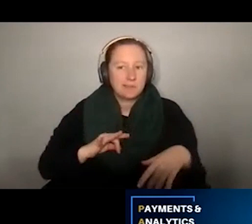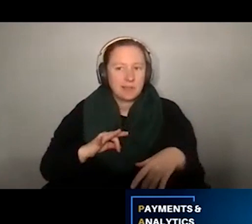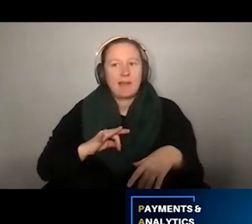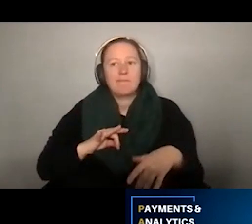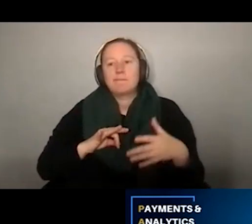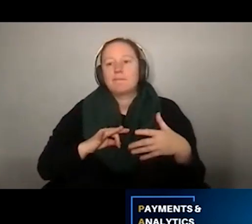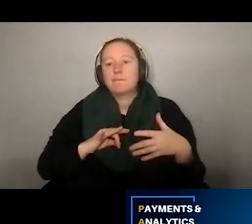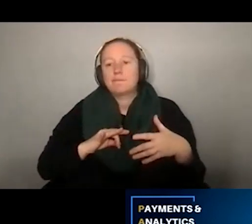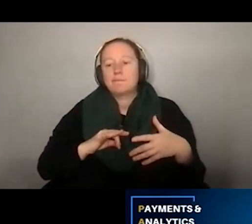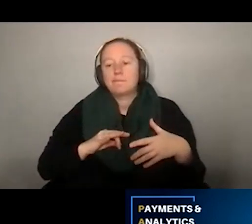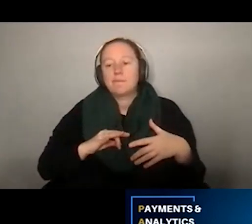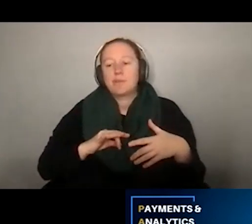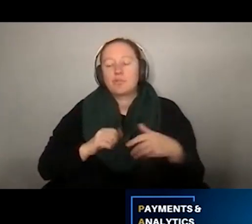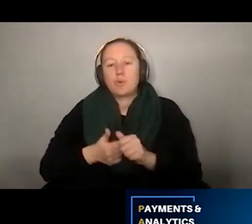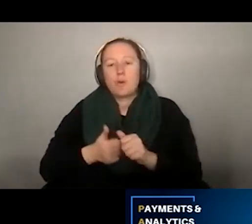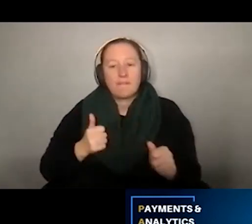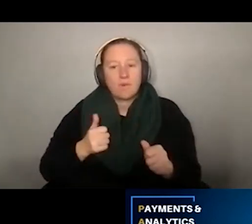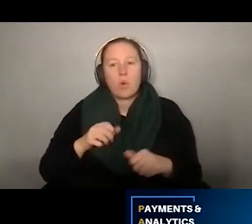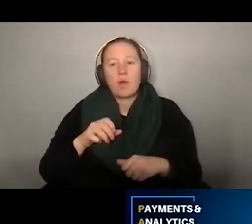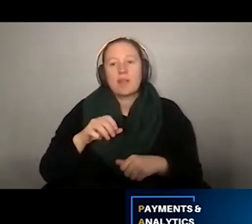to prevent spamming the organization,